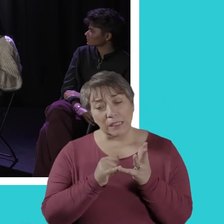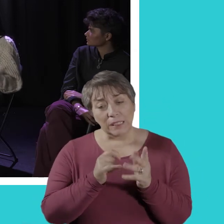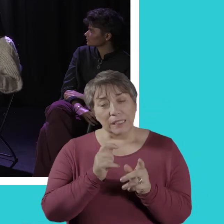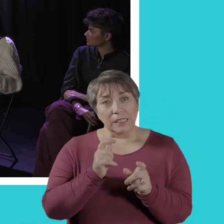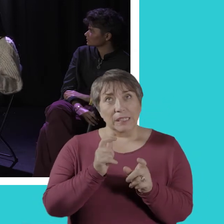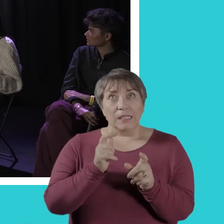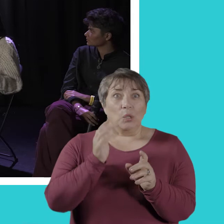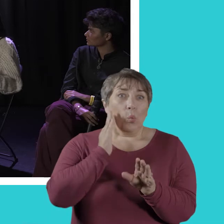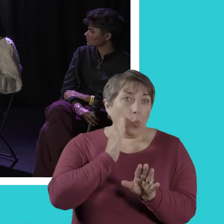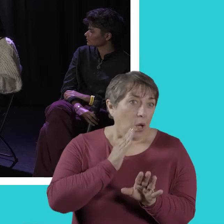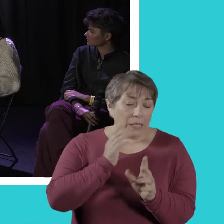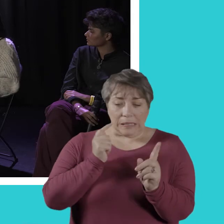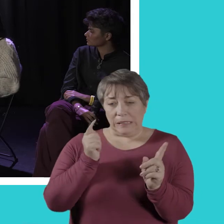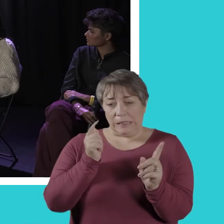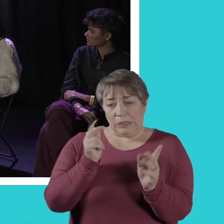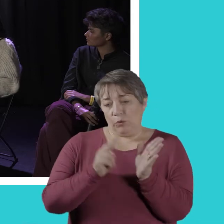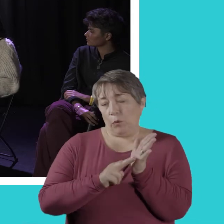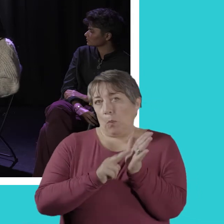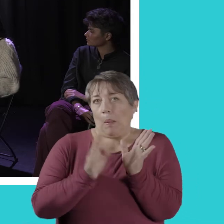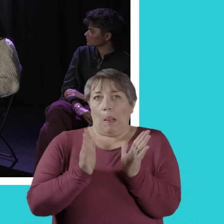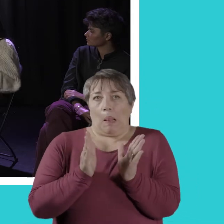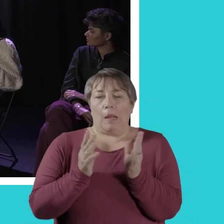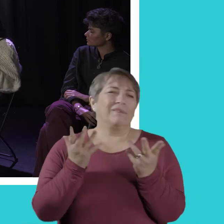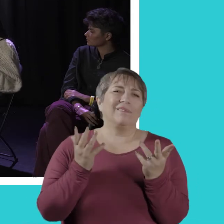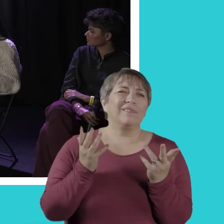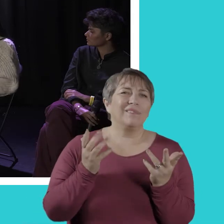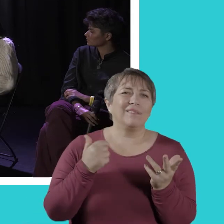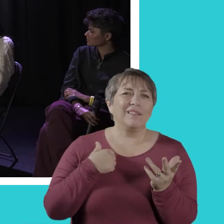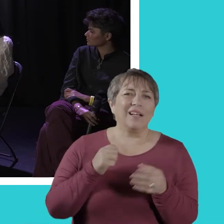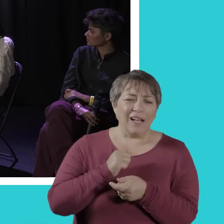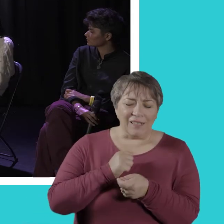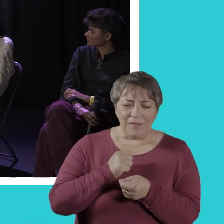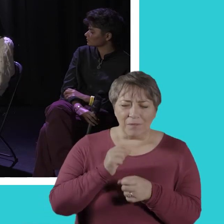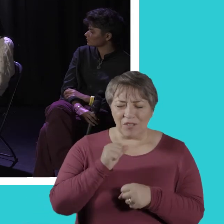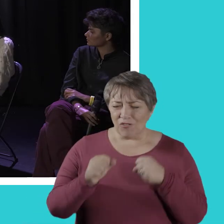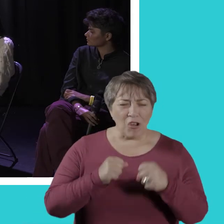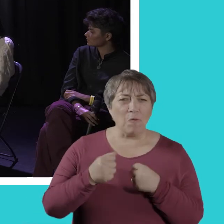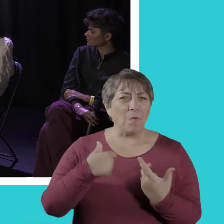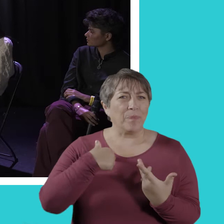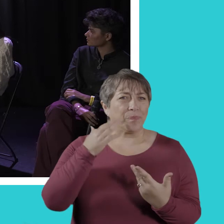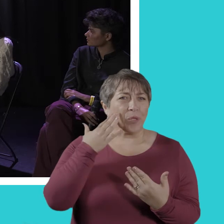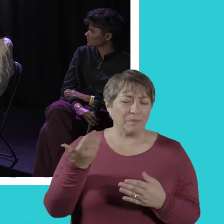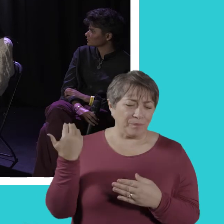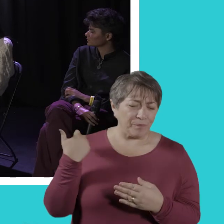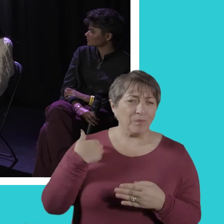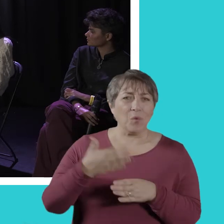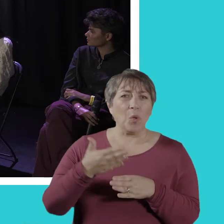heavy mental burden to carry. And I definitely kind of struggle with that when I was still working in offices. But yeah sorry I did interrupt you saying...